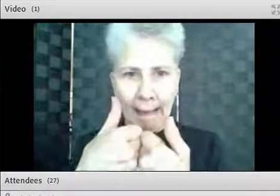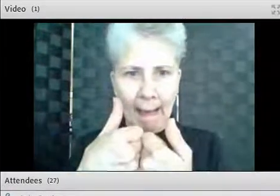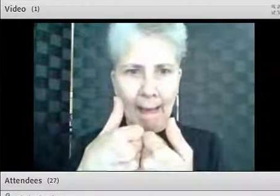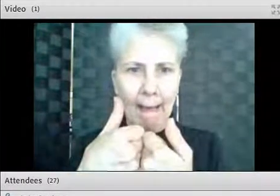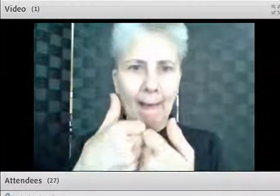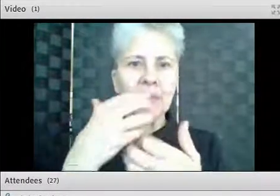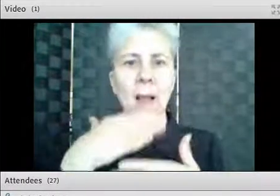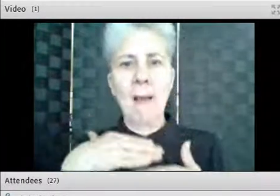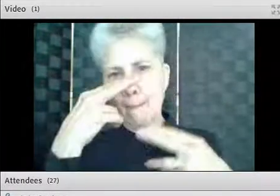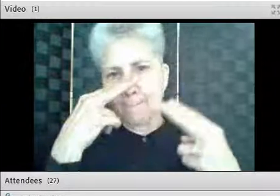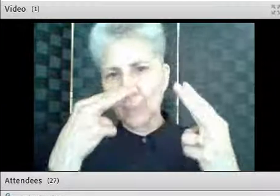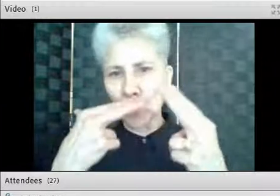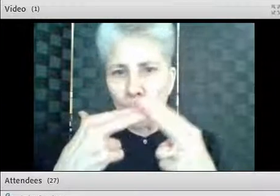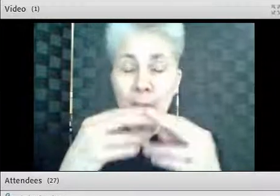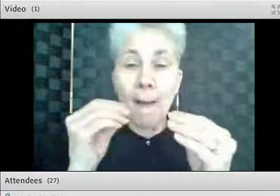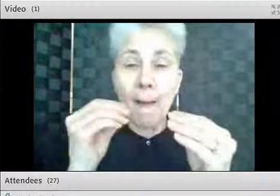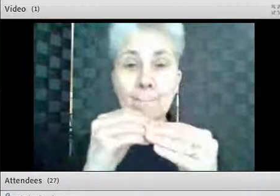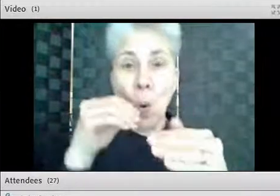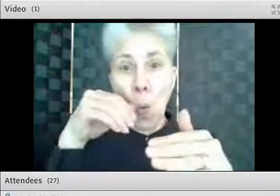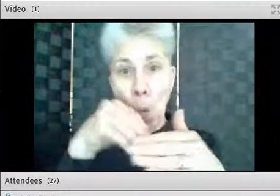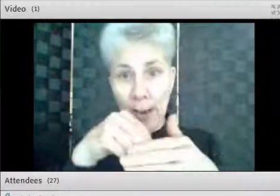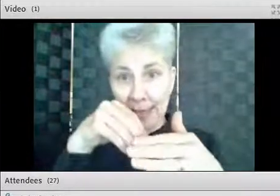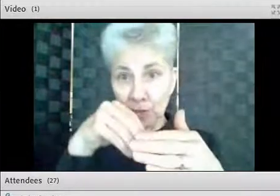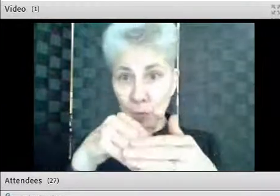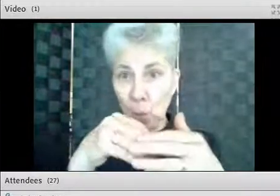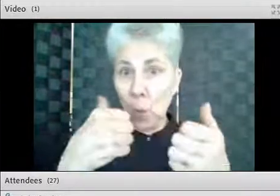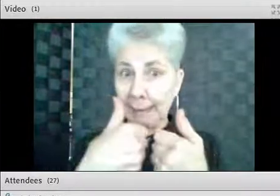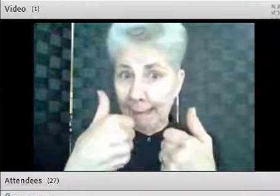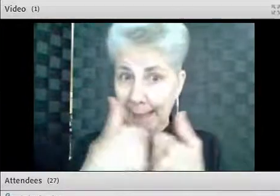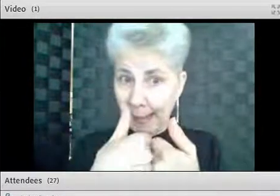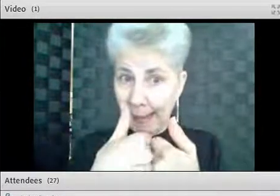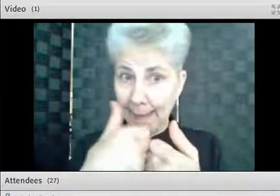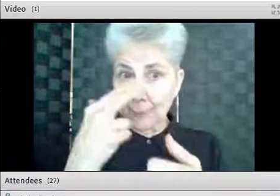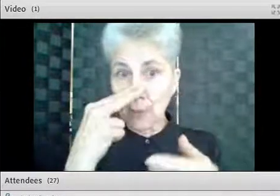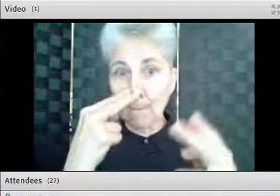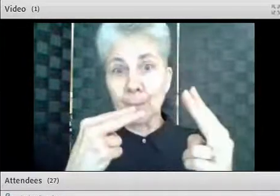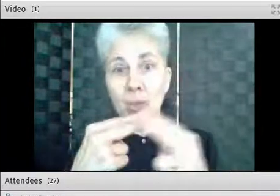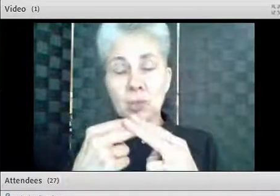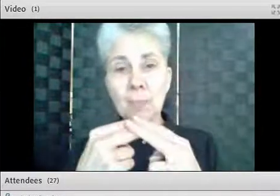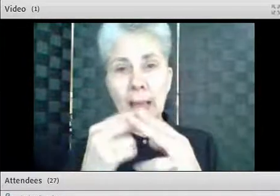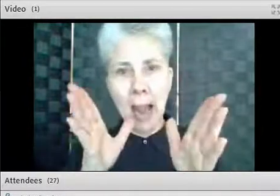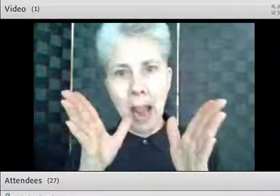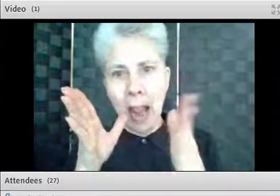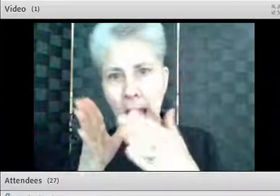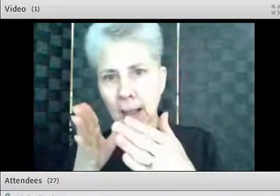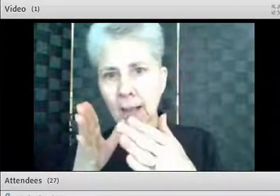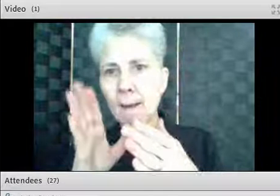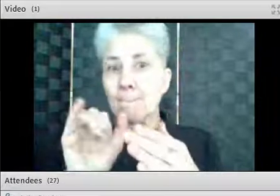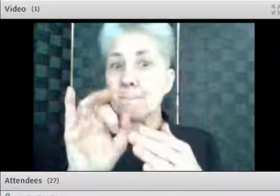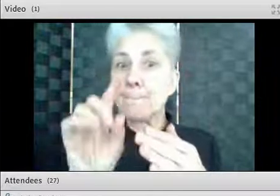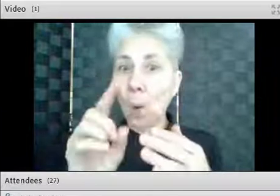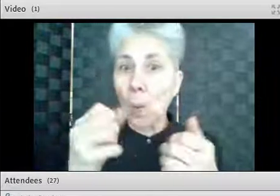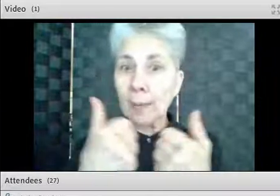and even more specifically indoor games and amusements, even more specifically board games and move games,